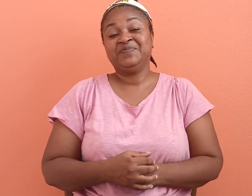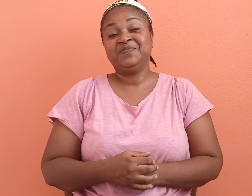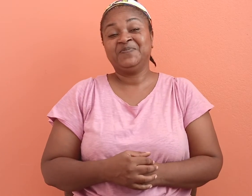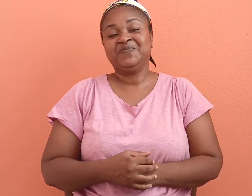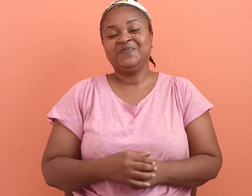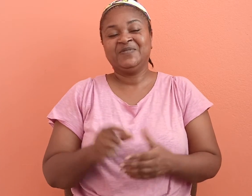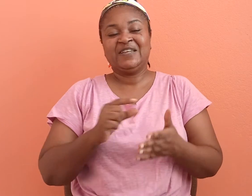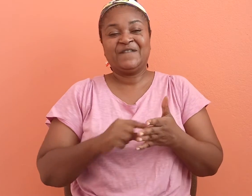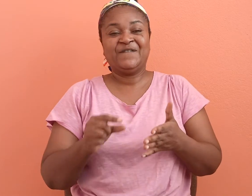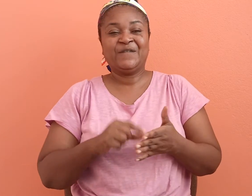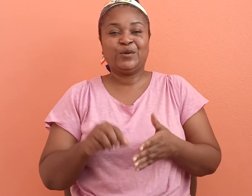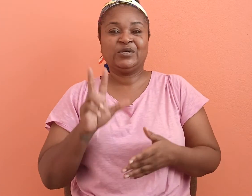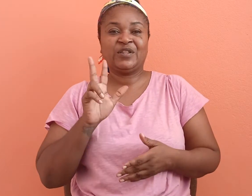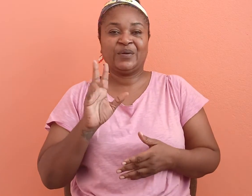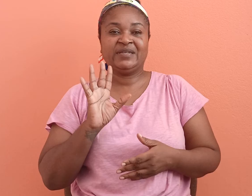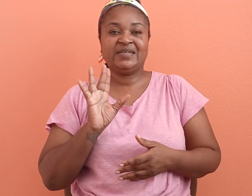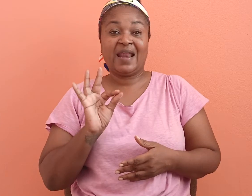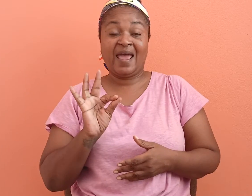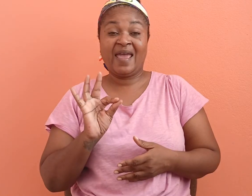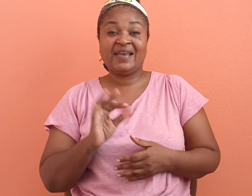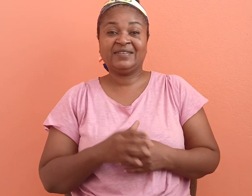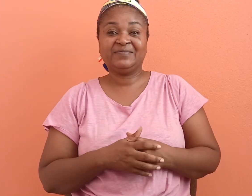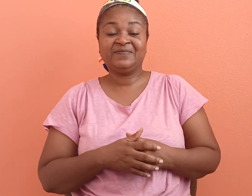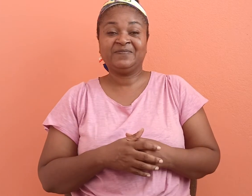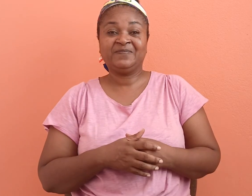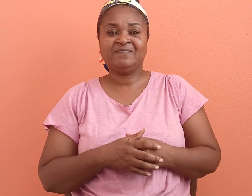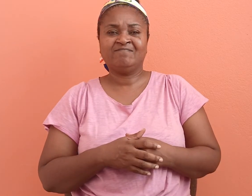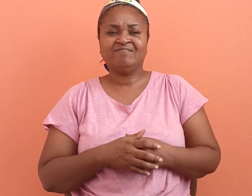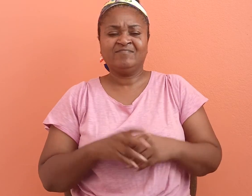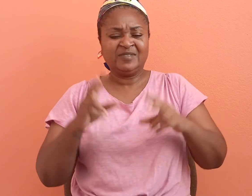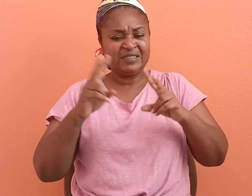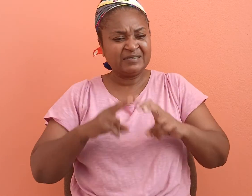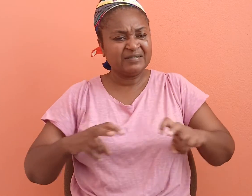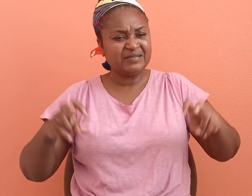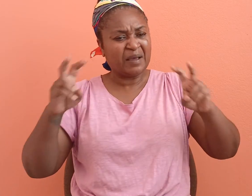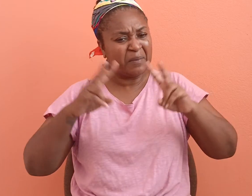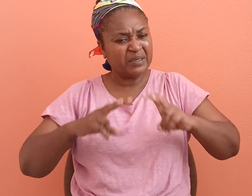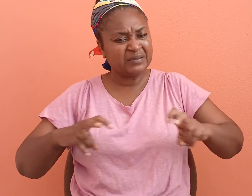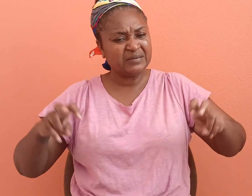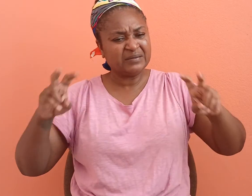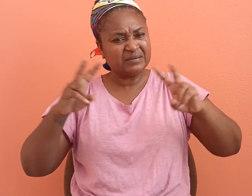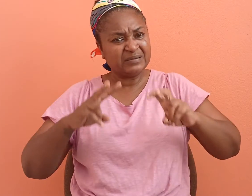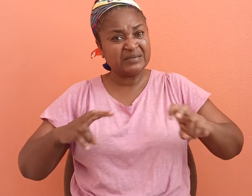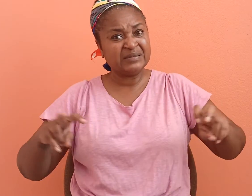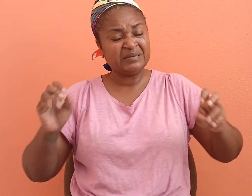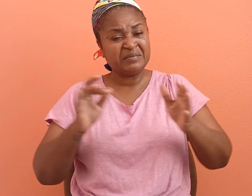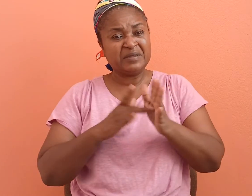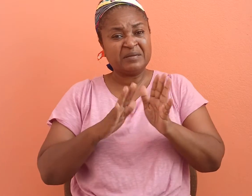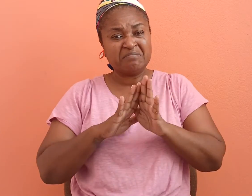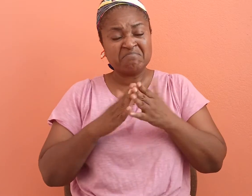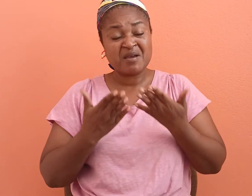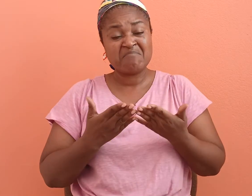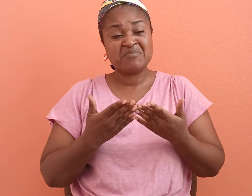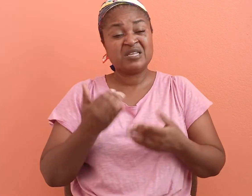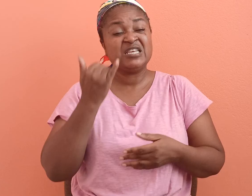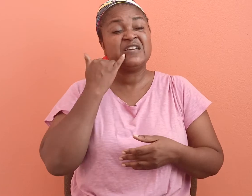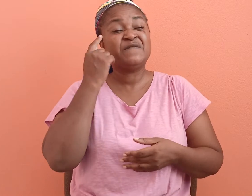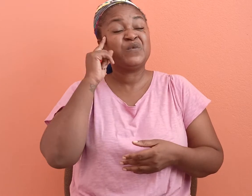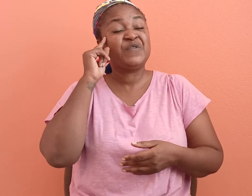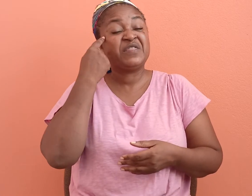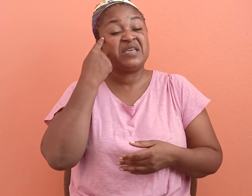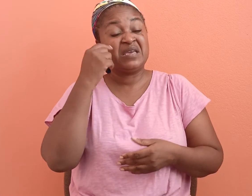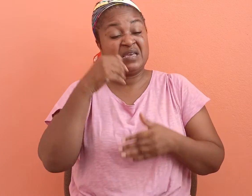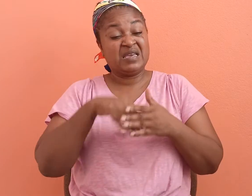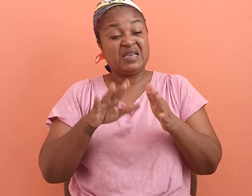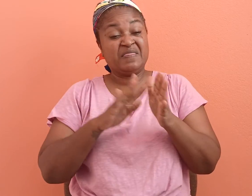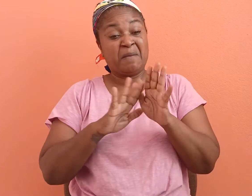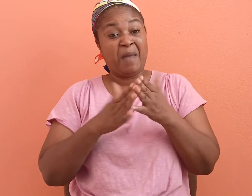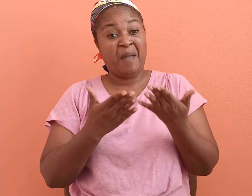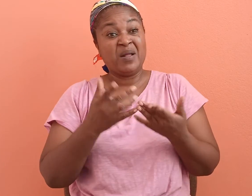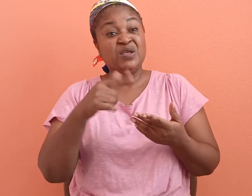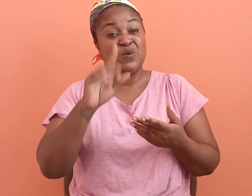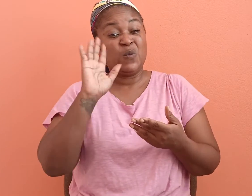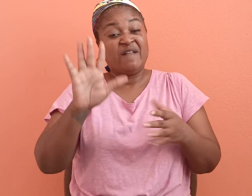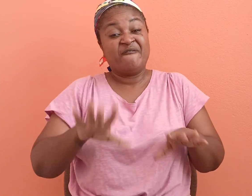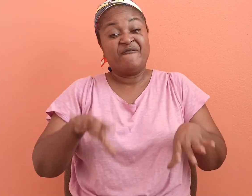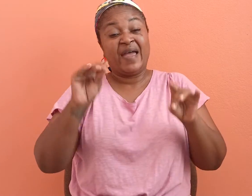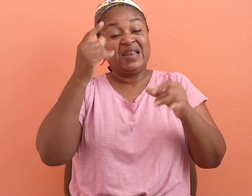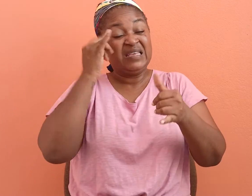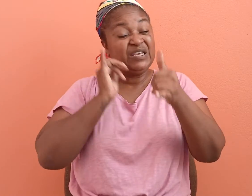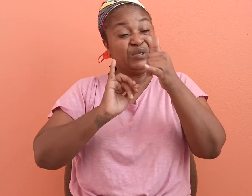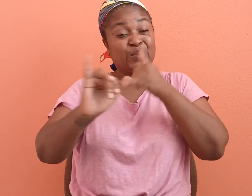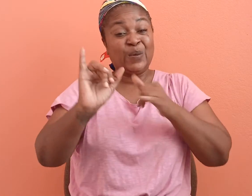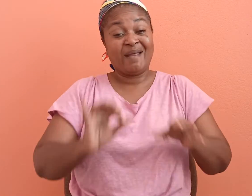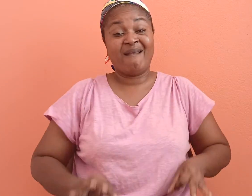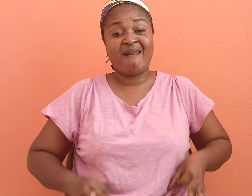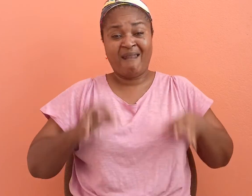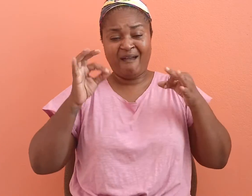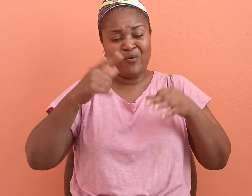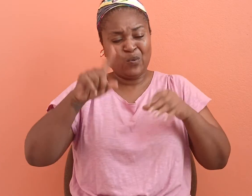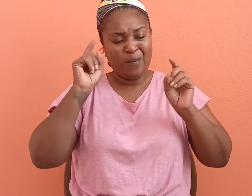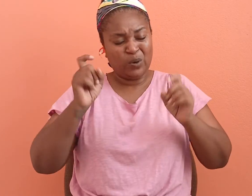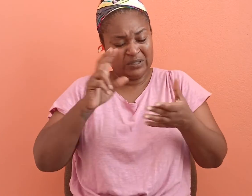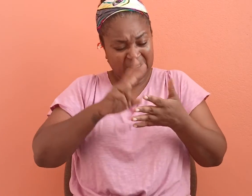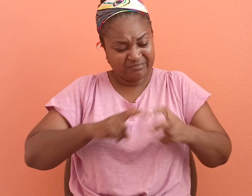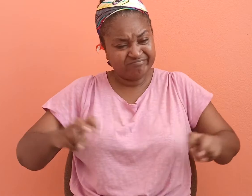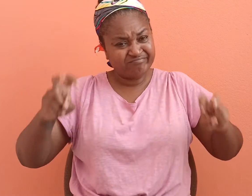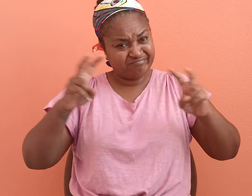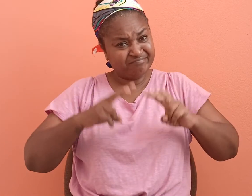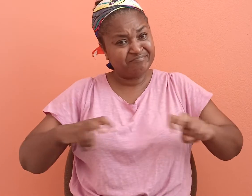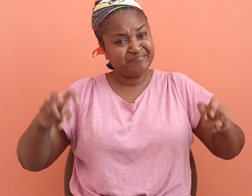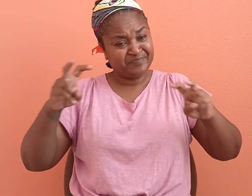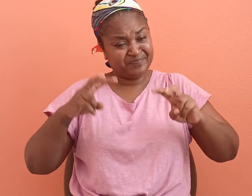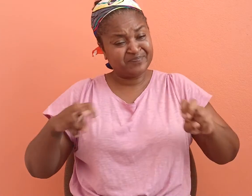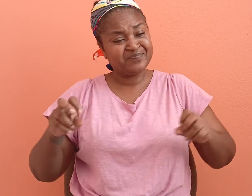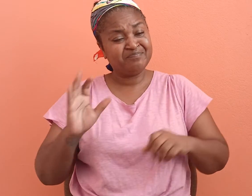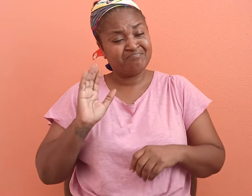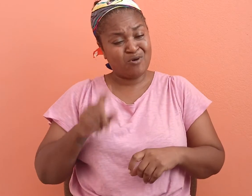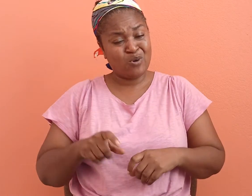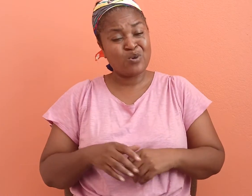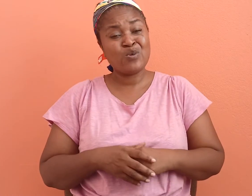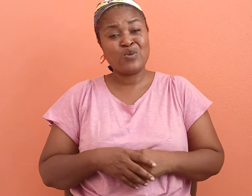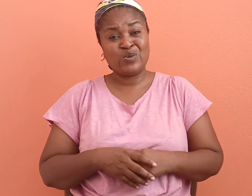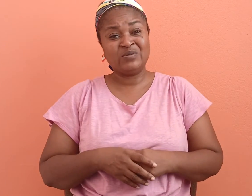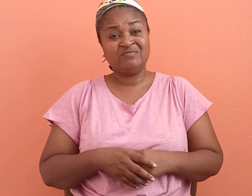39 Examine the scriptures, since you think that in them you have eternal life. They also